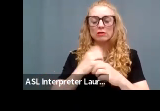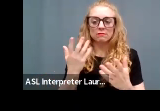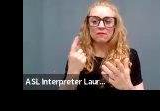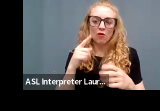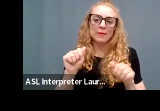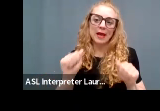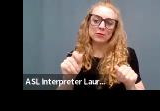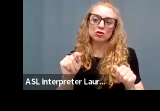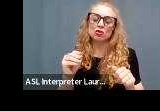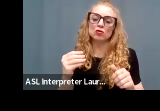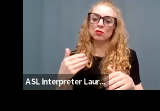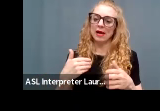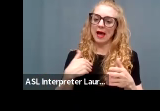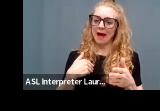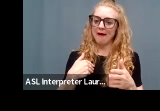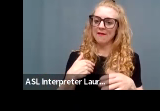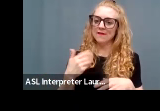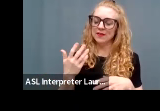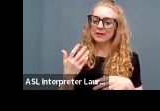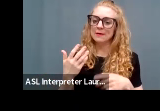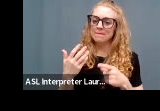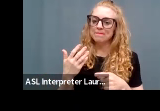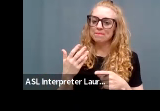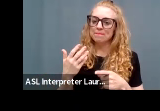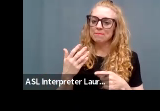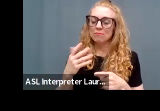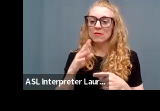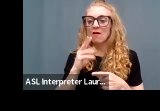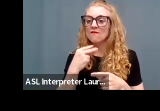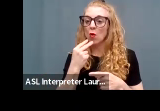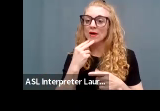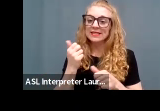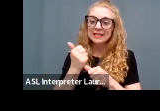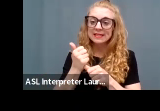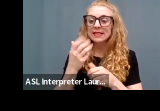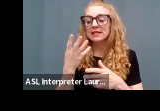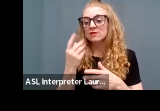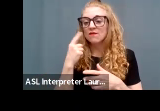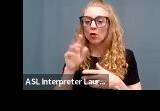a have a wake word on your voice assistant and have a bunch of routines that make sure that your